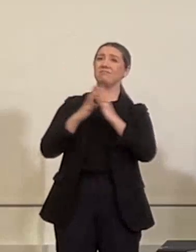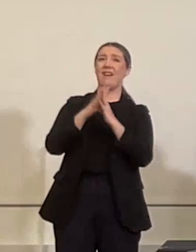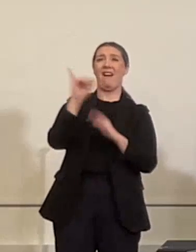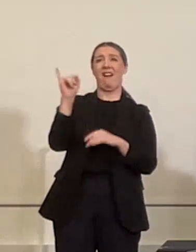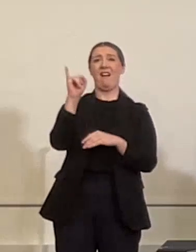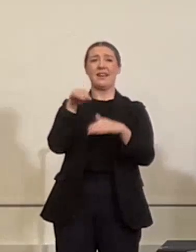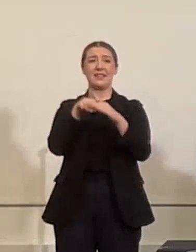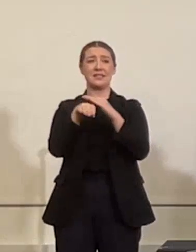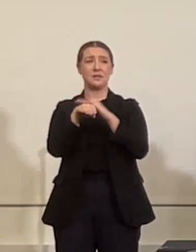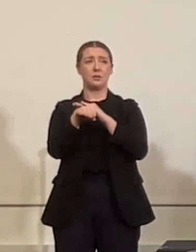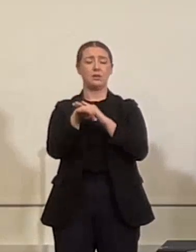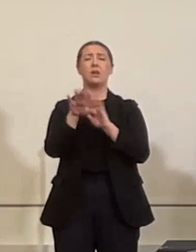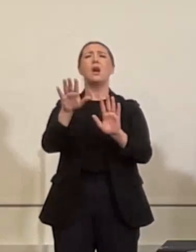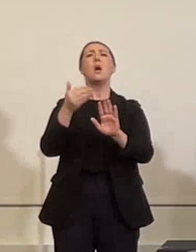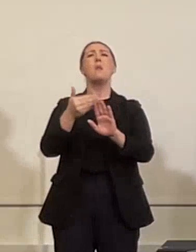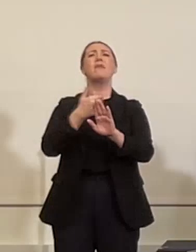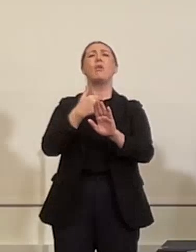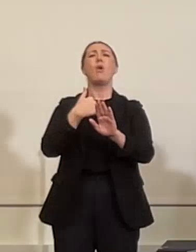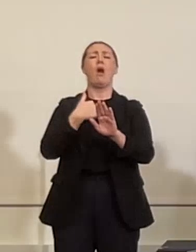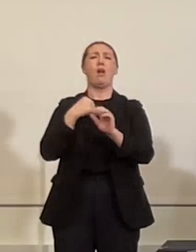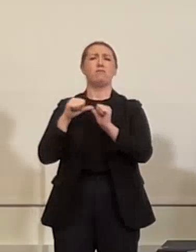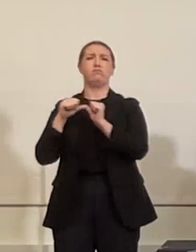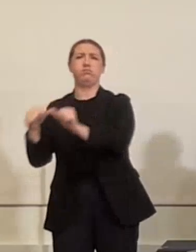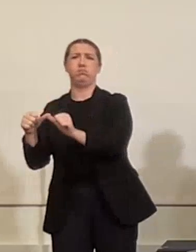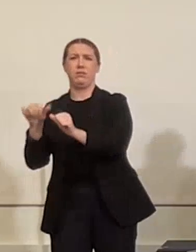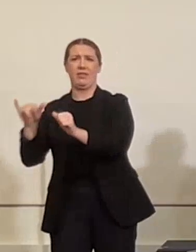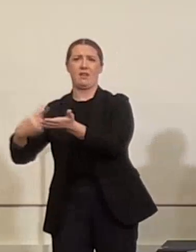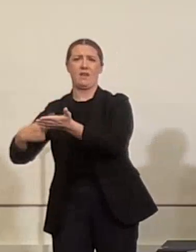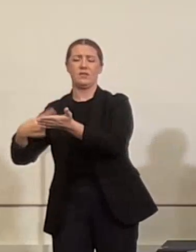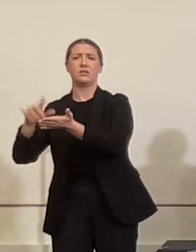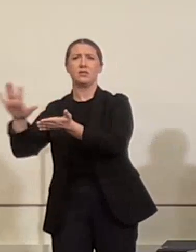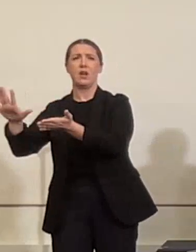this conversation further I want to actually bring in people in the room here.